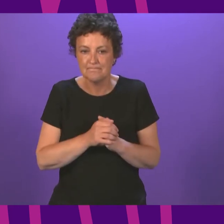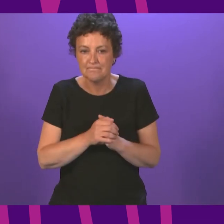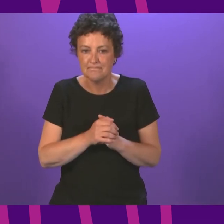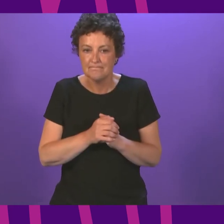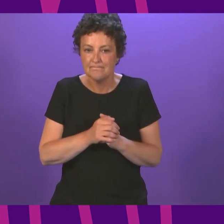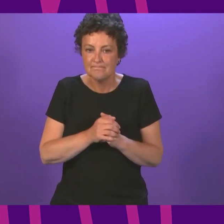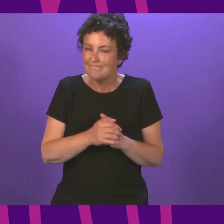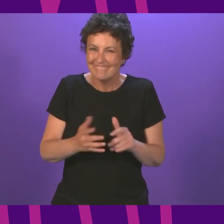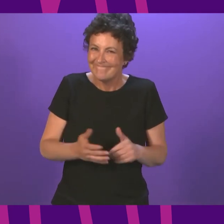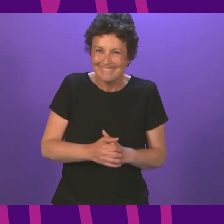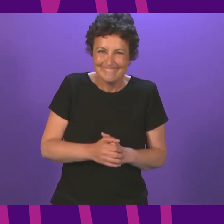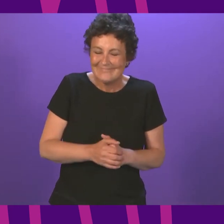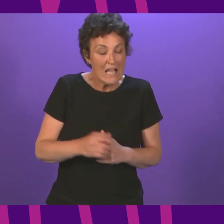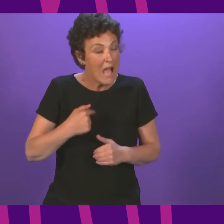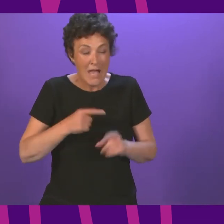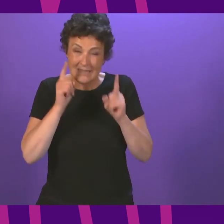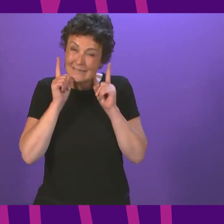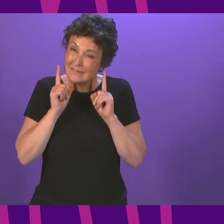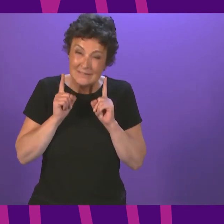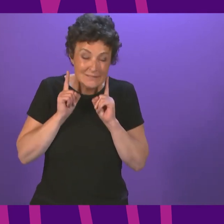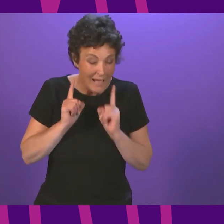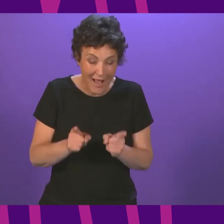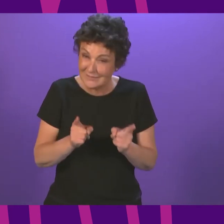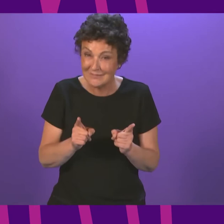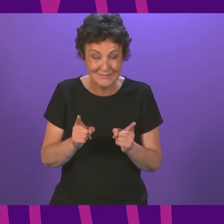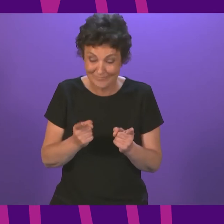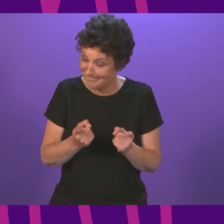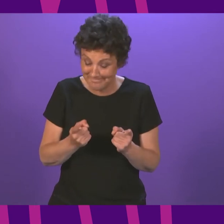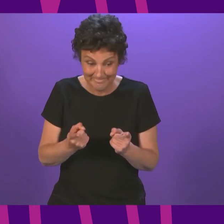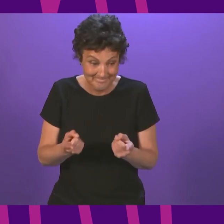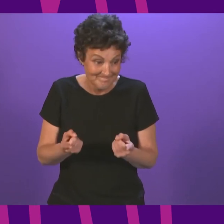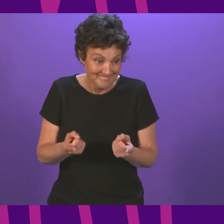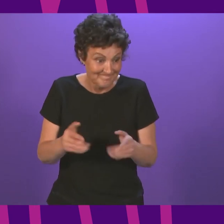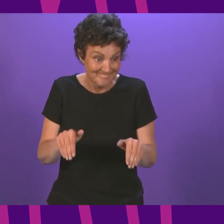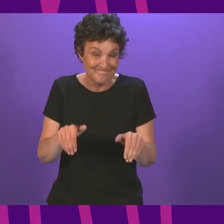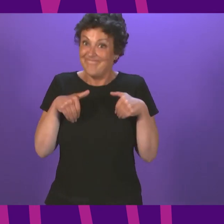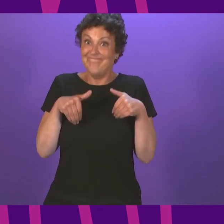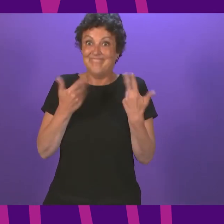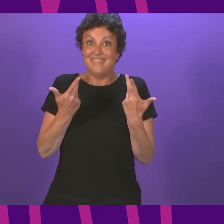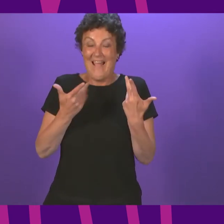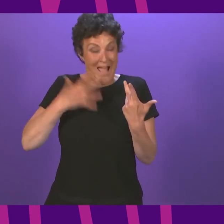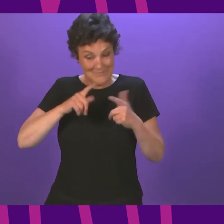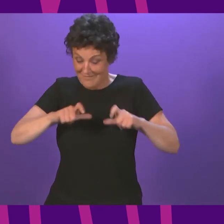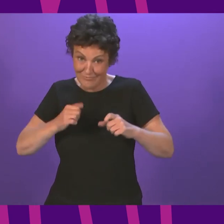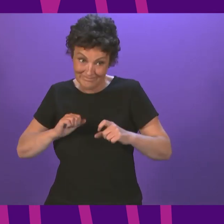on the battle for clarity on behalf of huge numbers of people. I could have said that